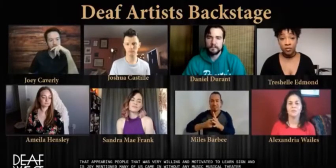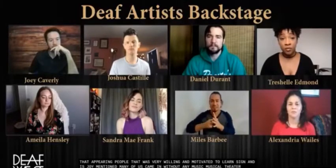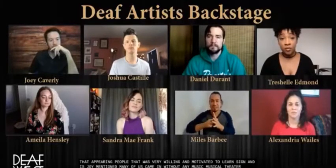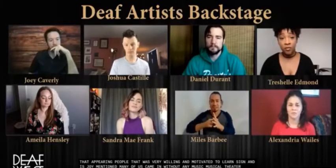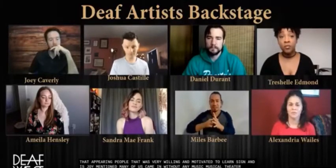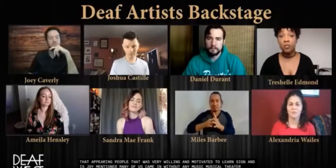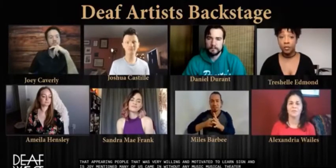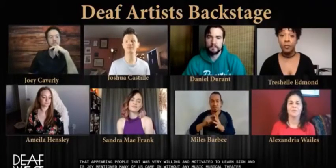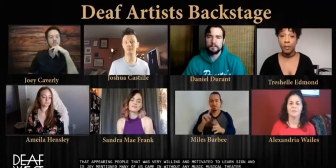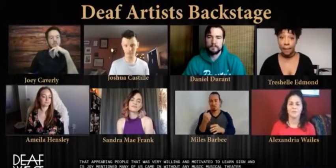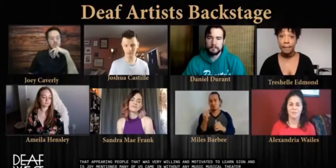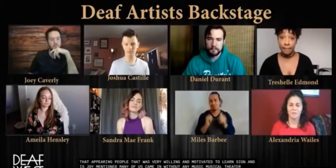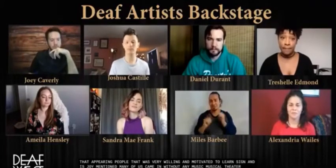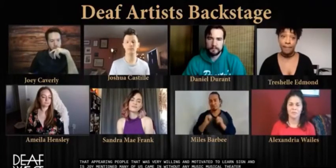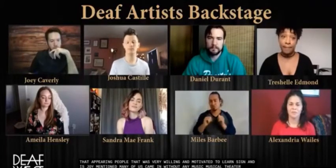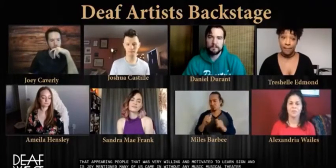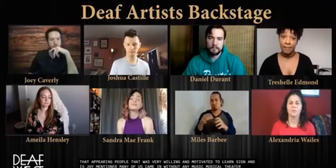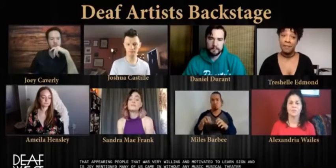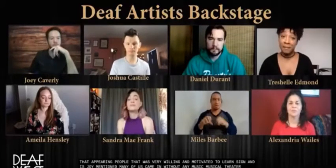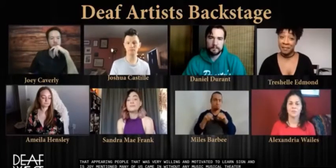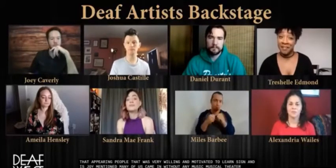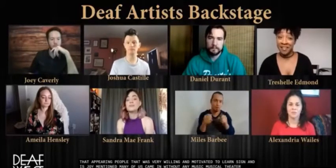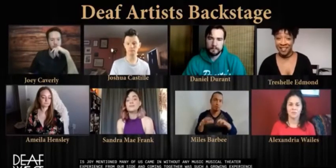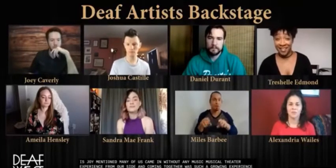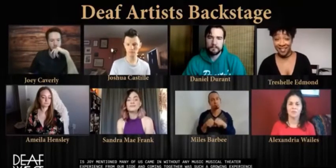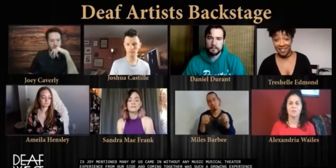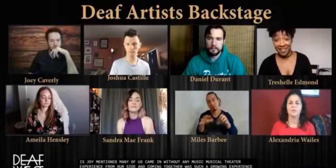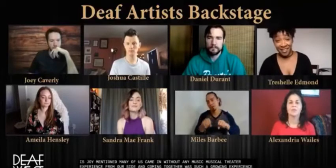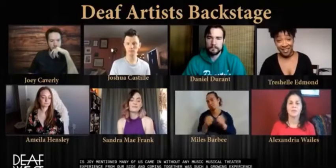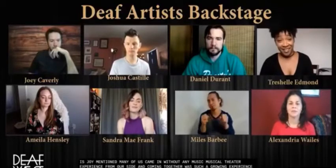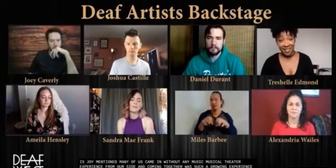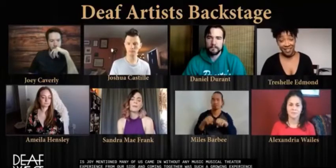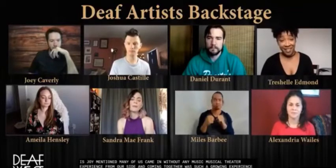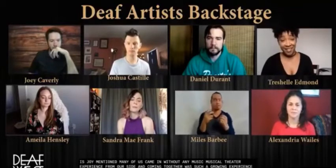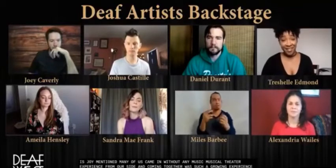And he definitely broke the ice from day one.